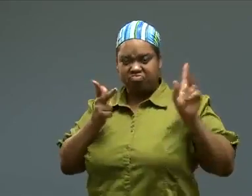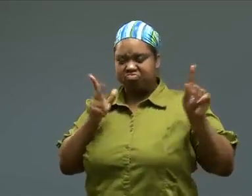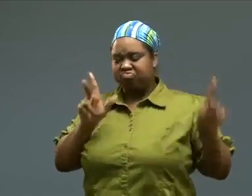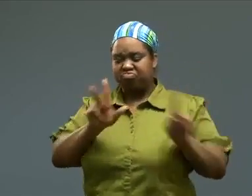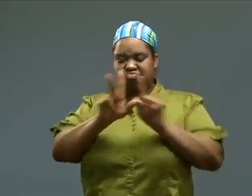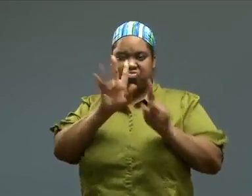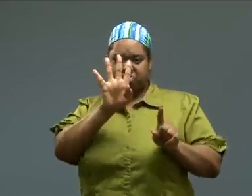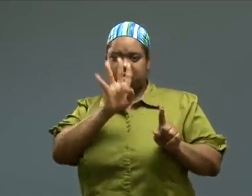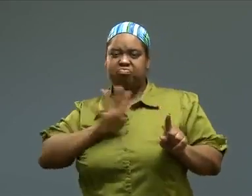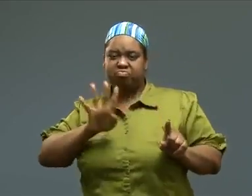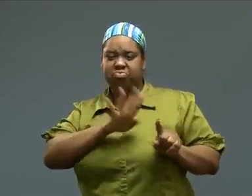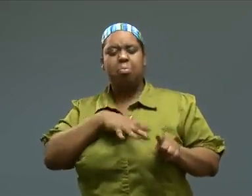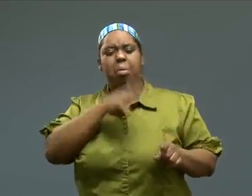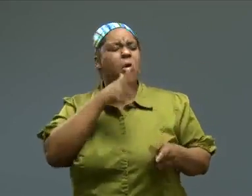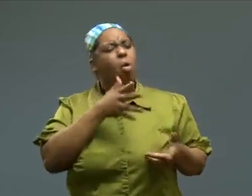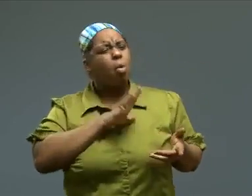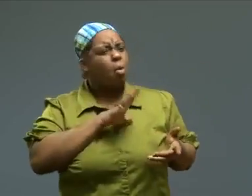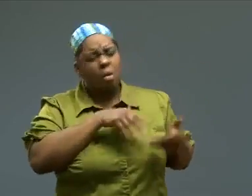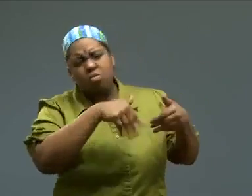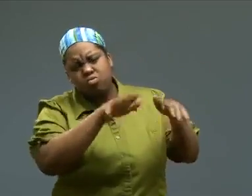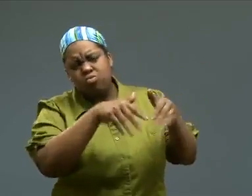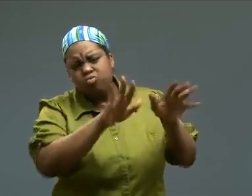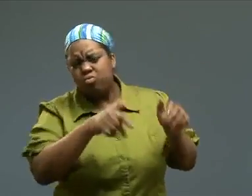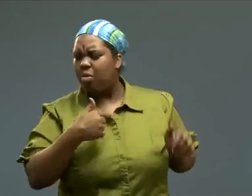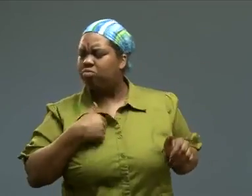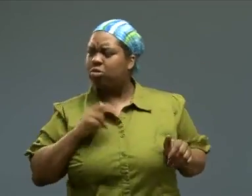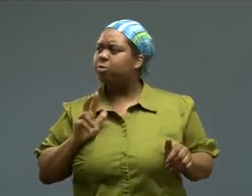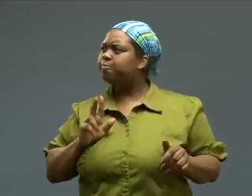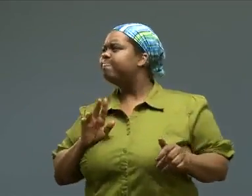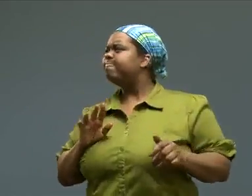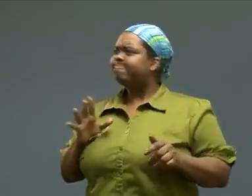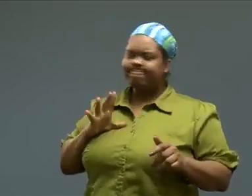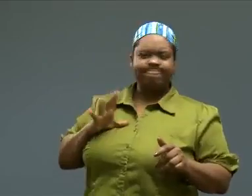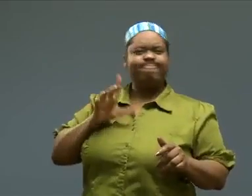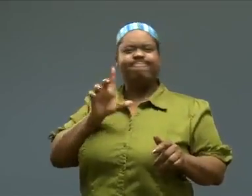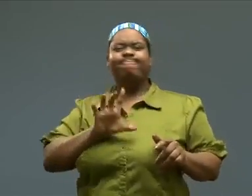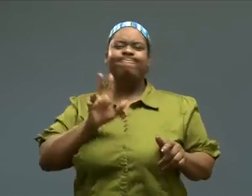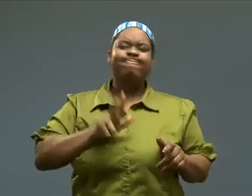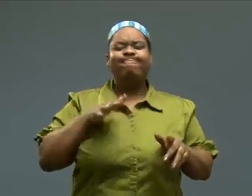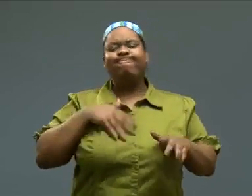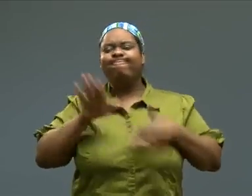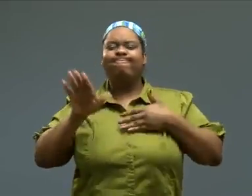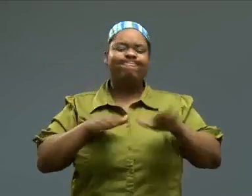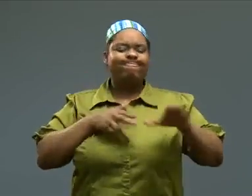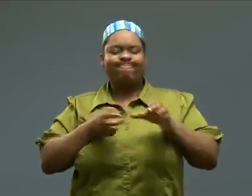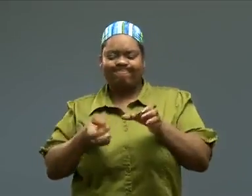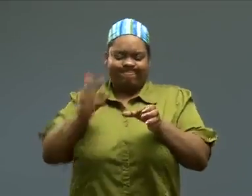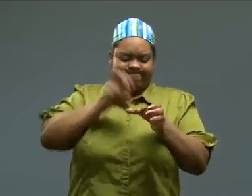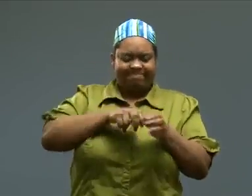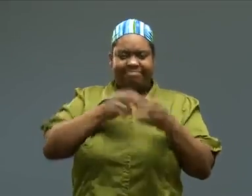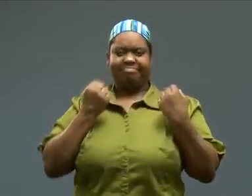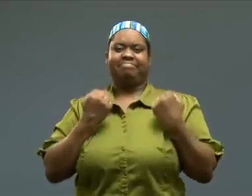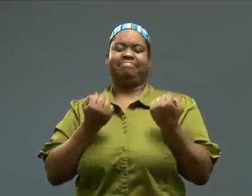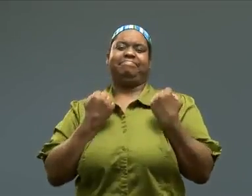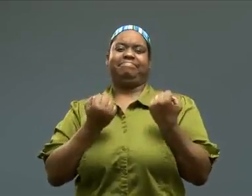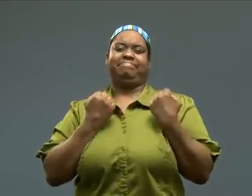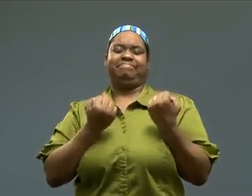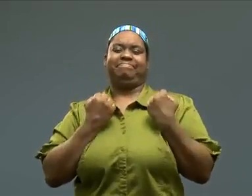to go with her. Mom said fine. We walked over and got in the car.